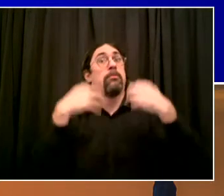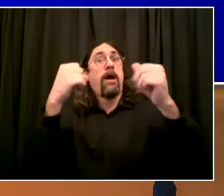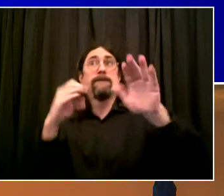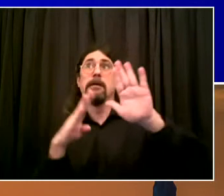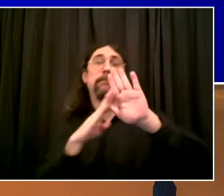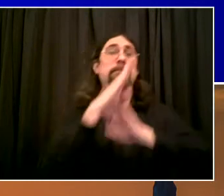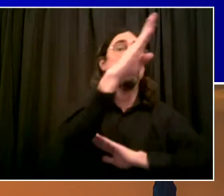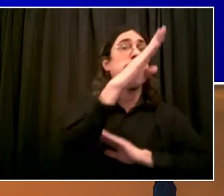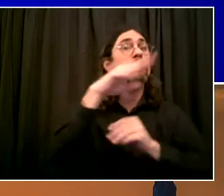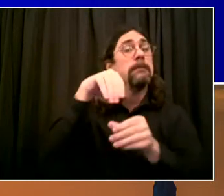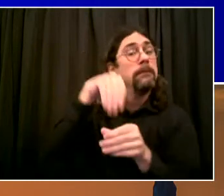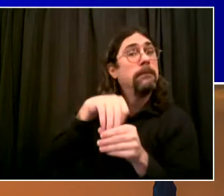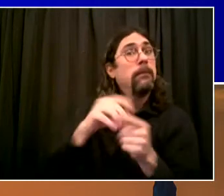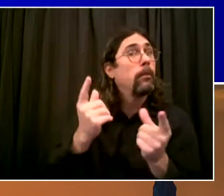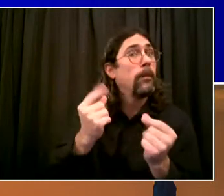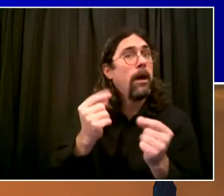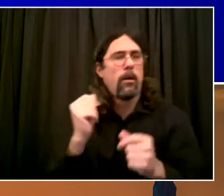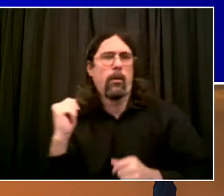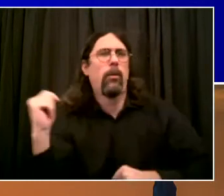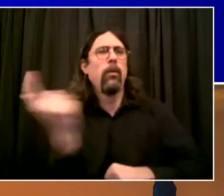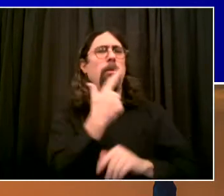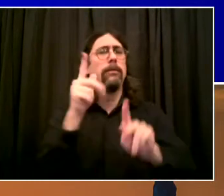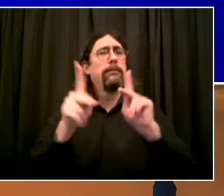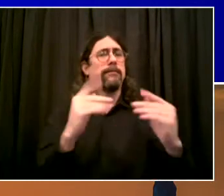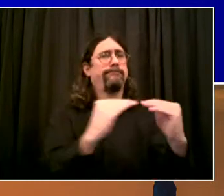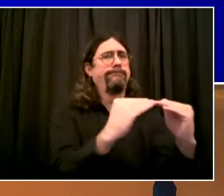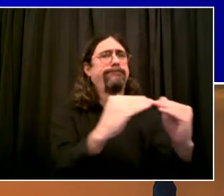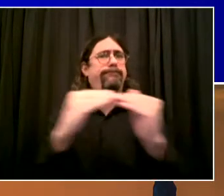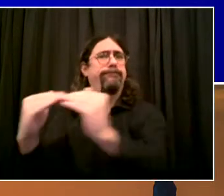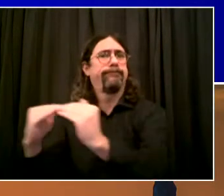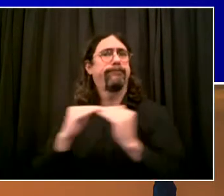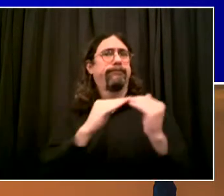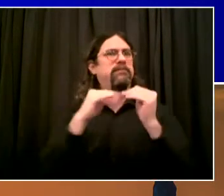RECOVERY FOR ALL OF US. THOSE SIMPLE WORDS EXPRESS SO MUCH.